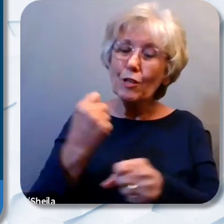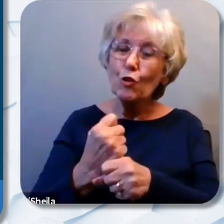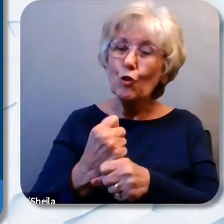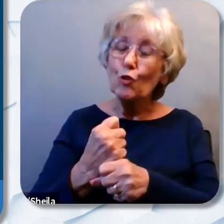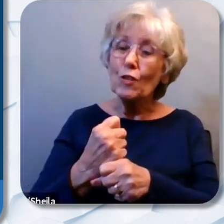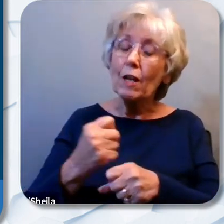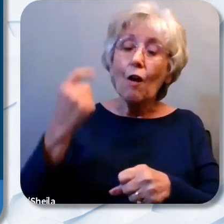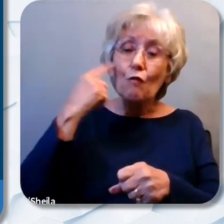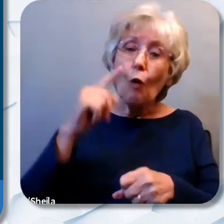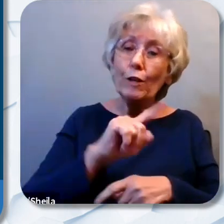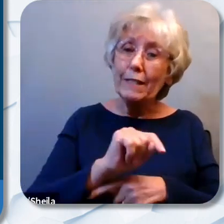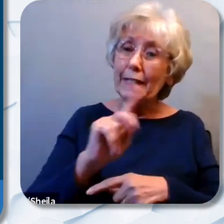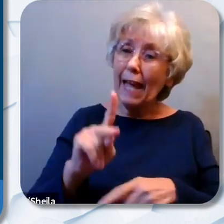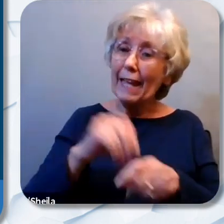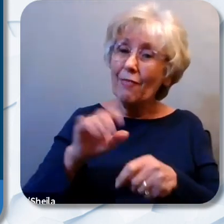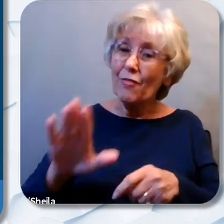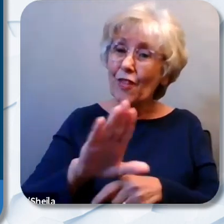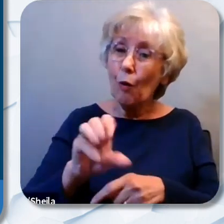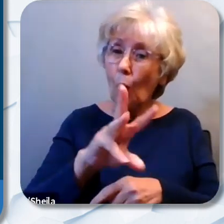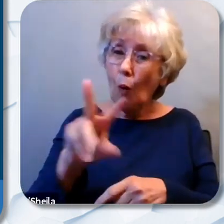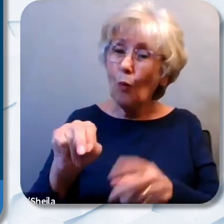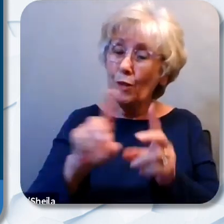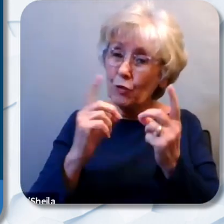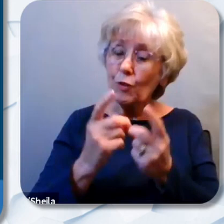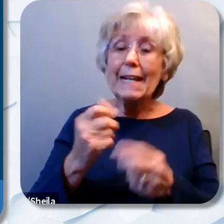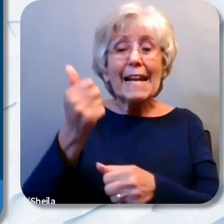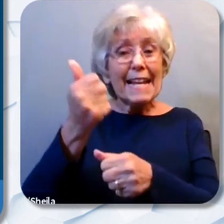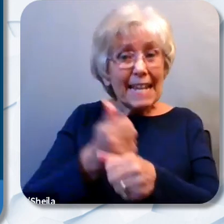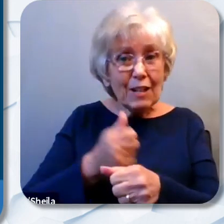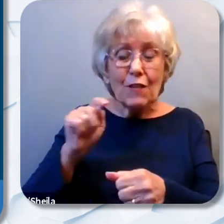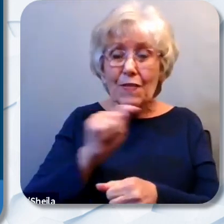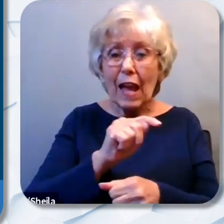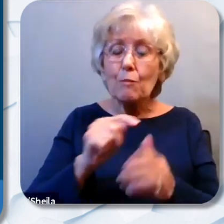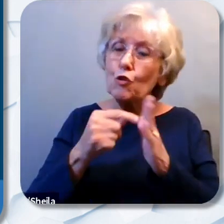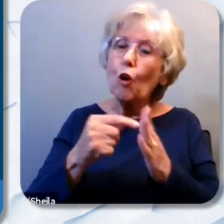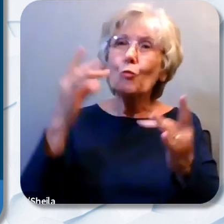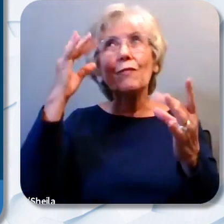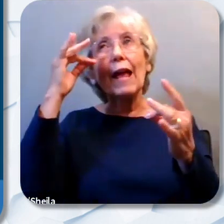Each person provided a reflection point through out their process, I went back to my classrooms